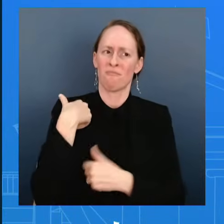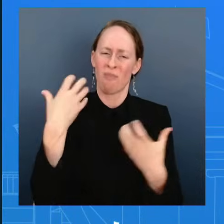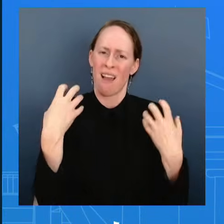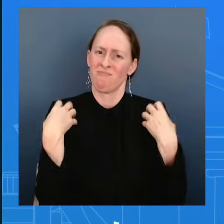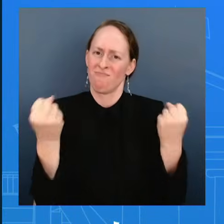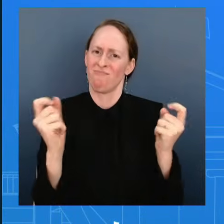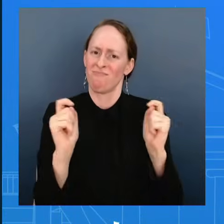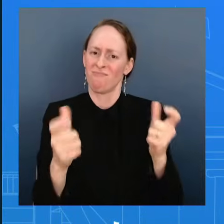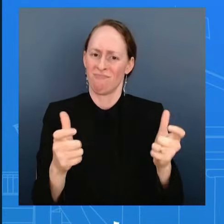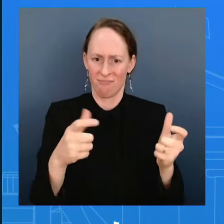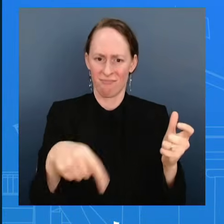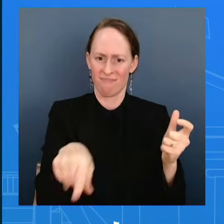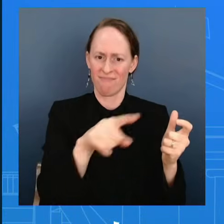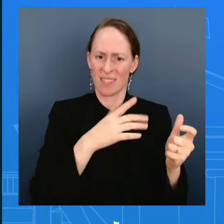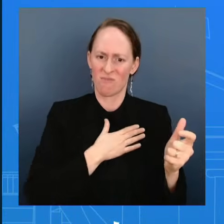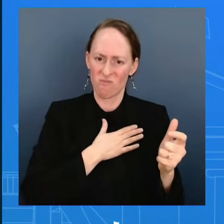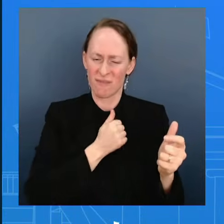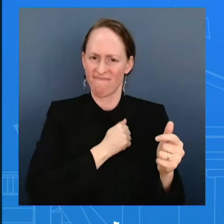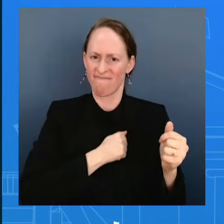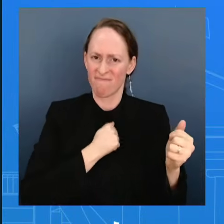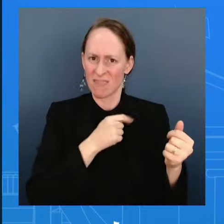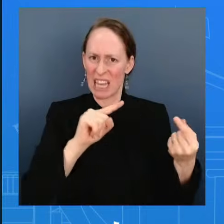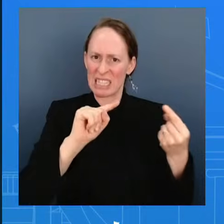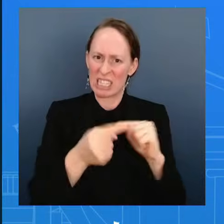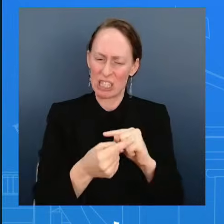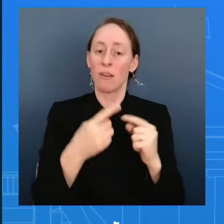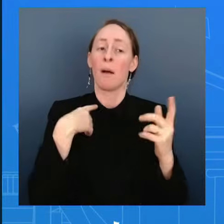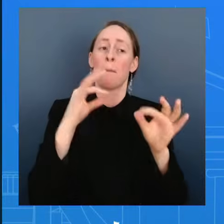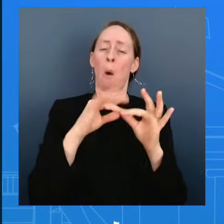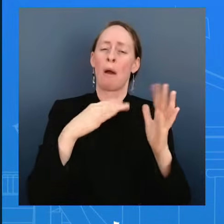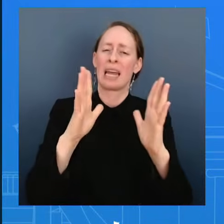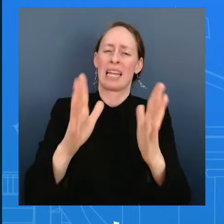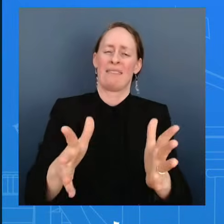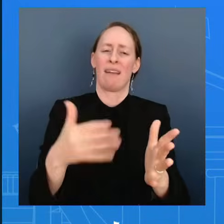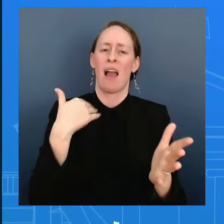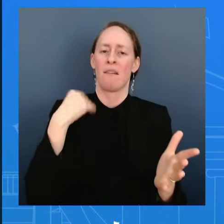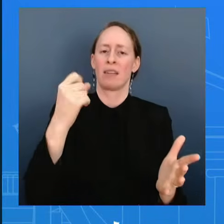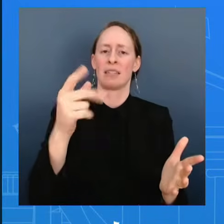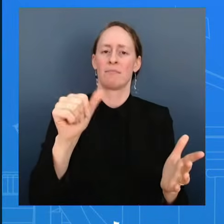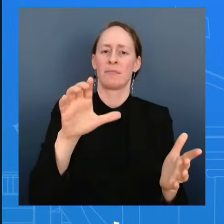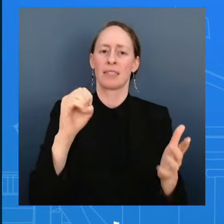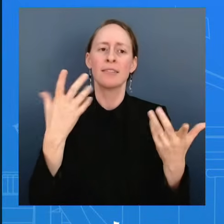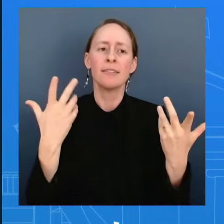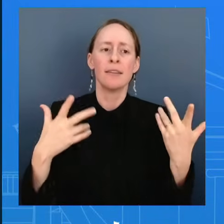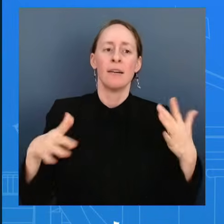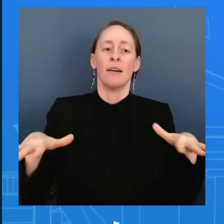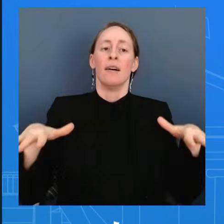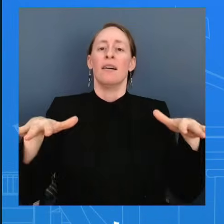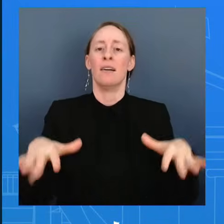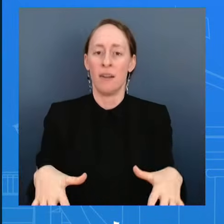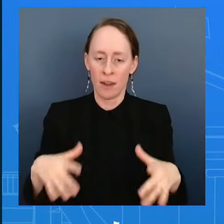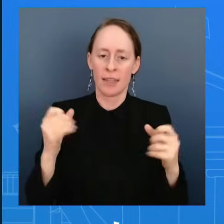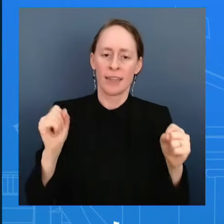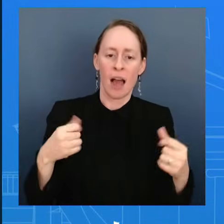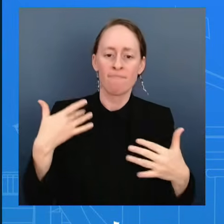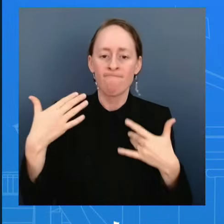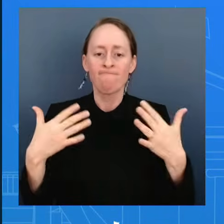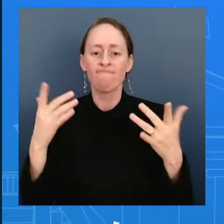what is President Biden's current timeline? It's now, you know, almost middle of August. Does he think he can get this done by the end of his term?